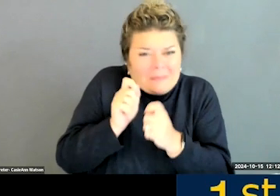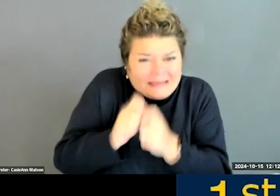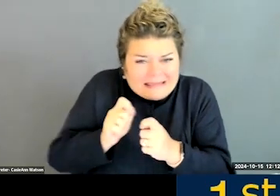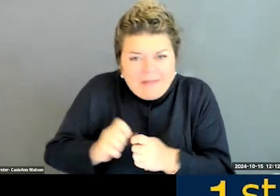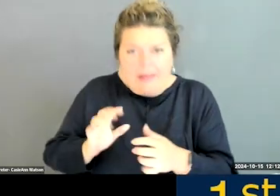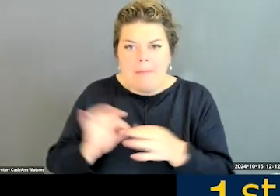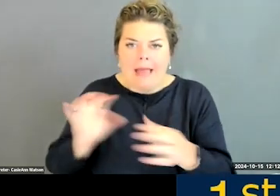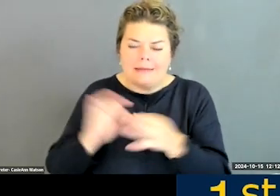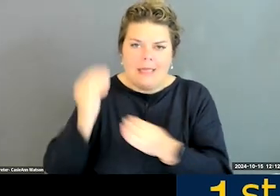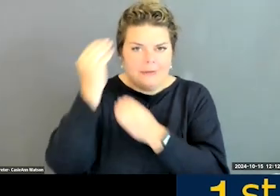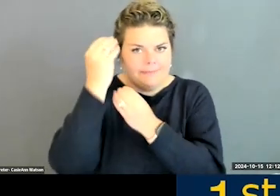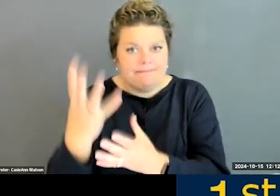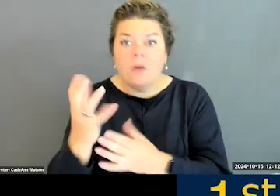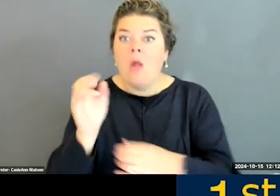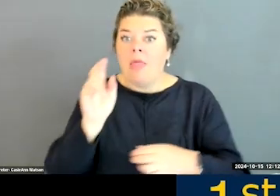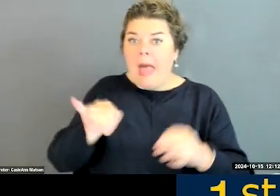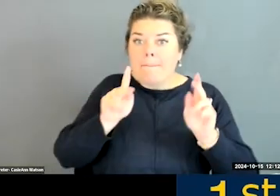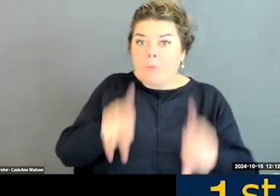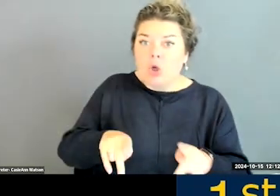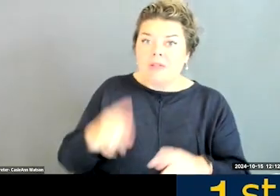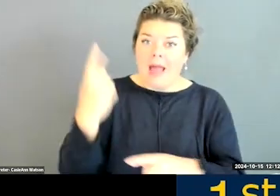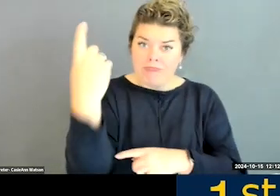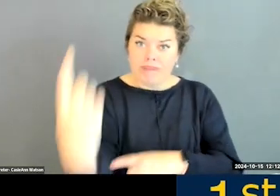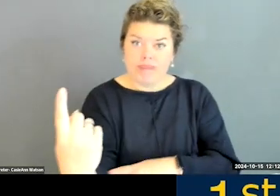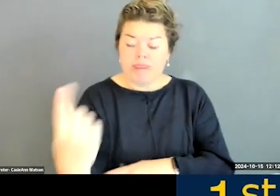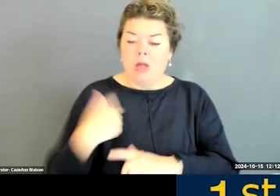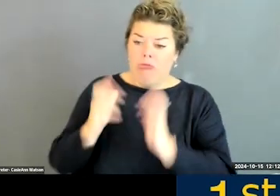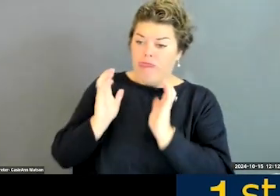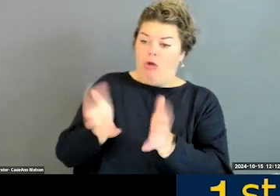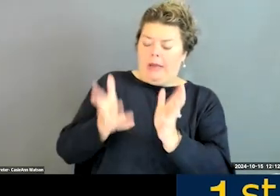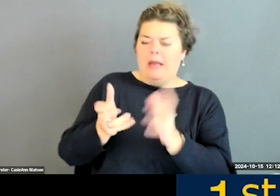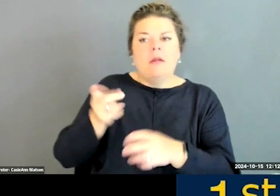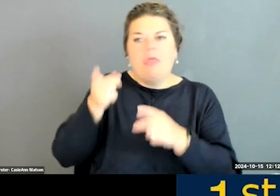so the receiver of our message should immediately be aware of what is being asked of them.